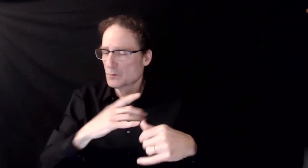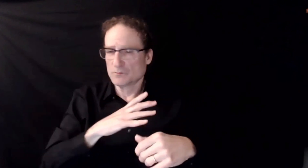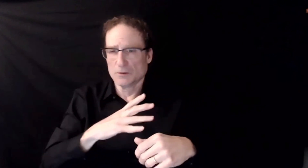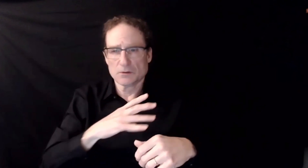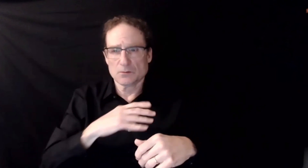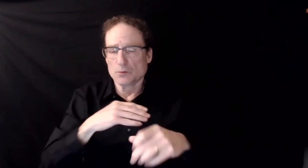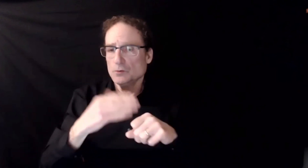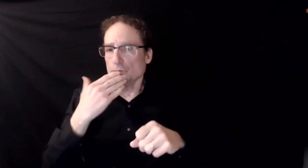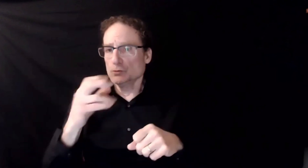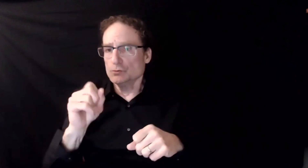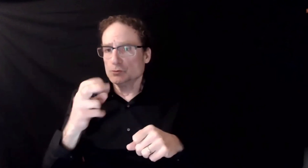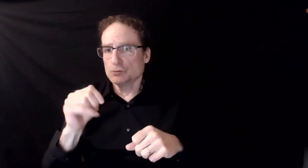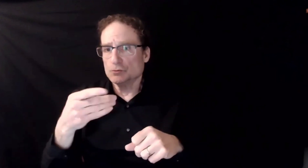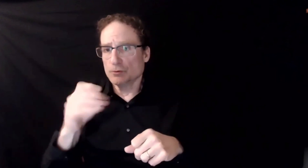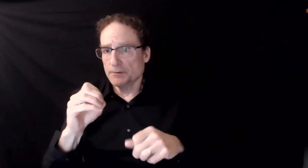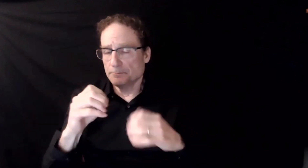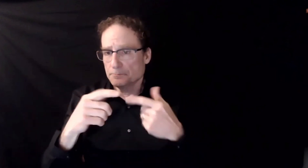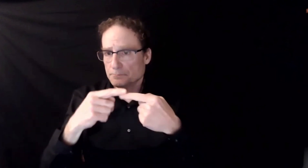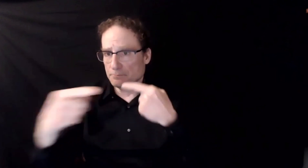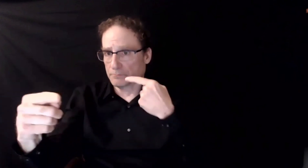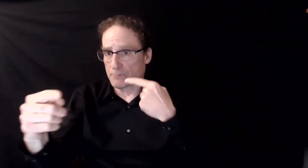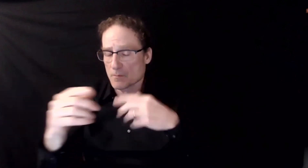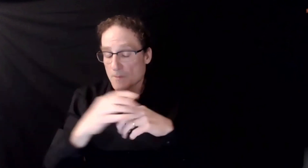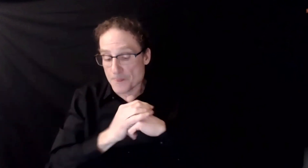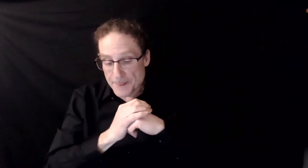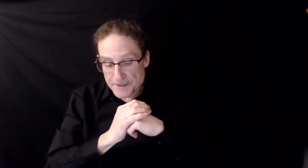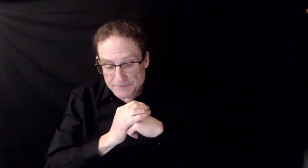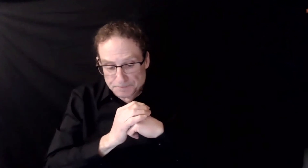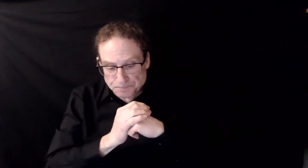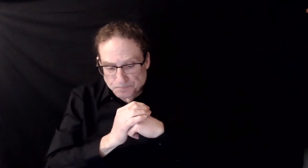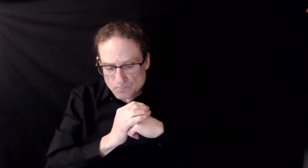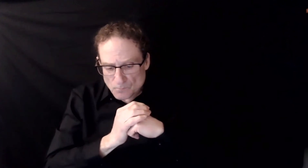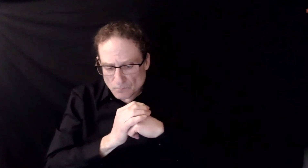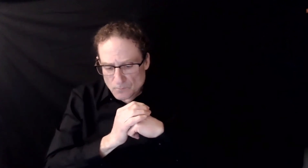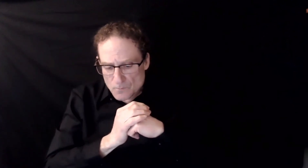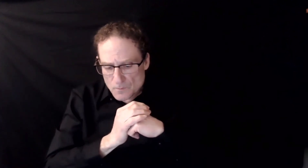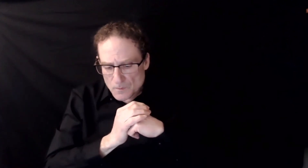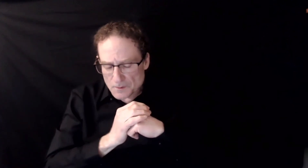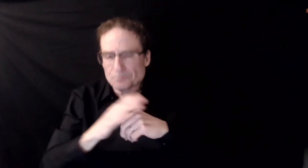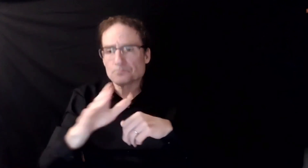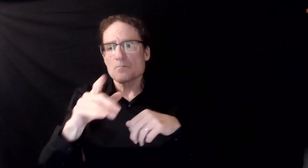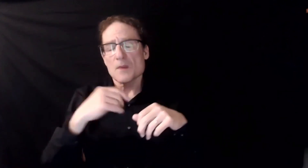And with the leadership we have within the Commission, I think we are in very good shape to go forward.